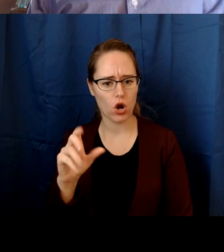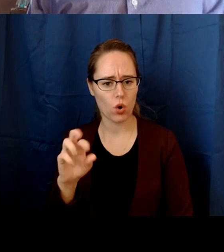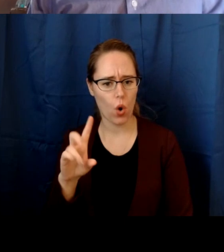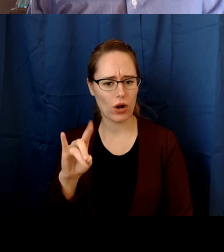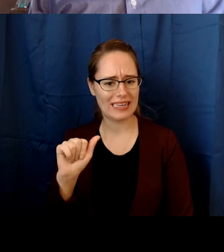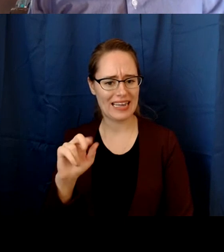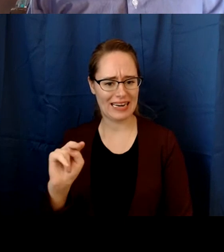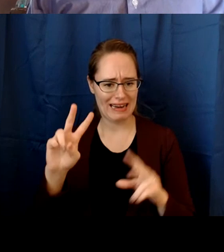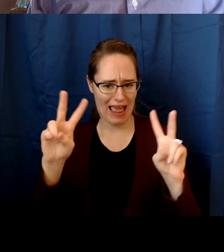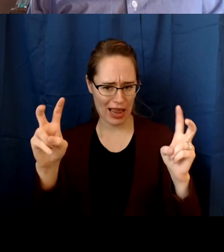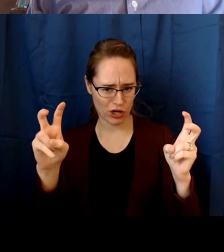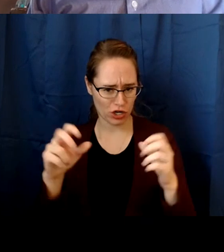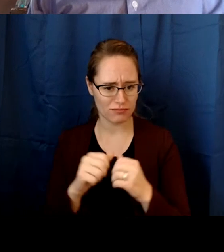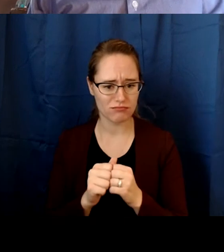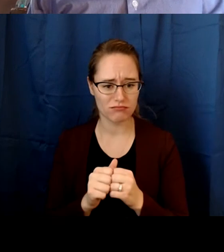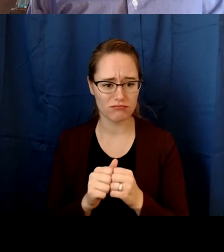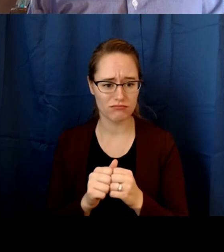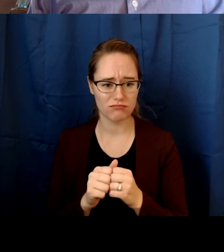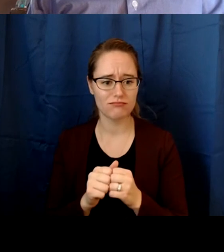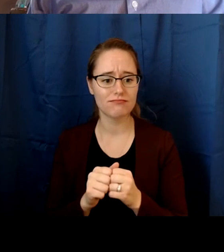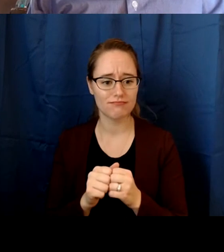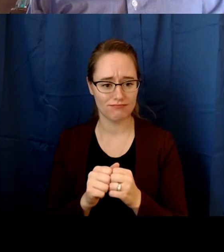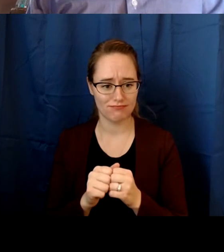Can they tab index